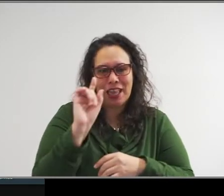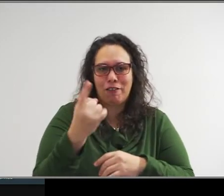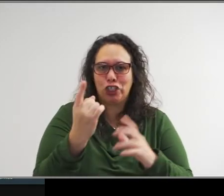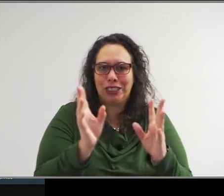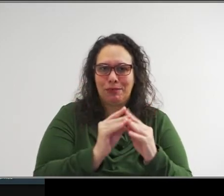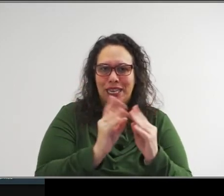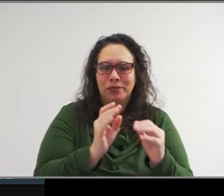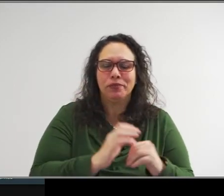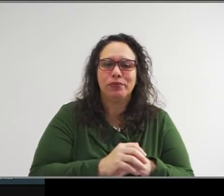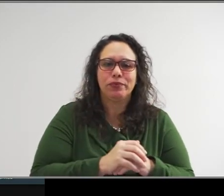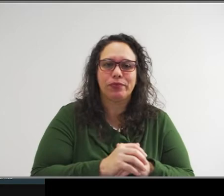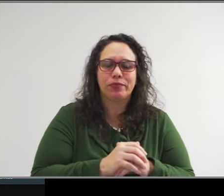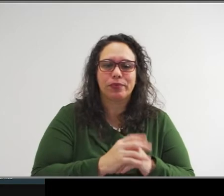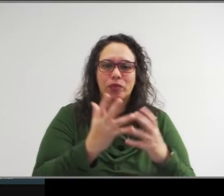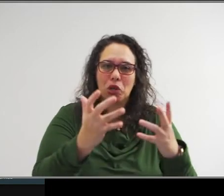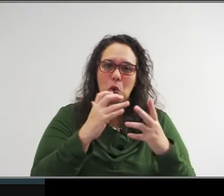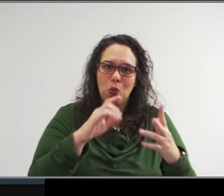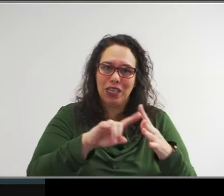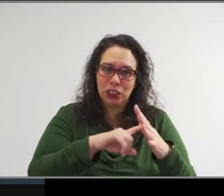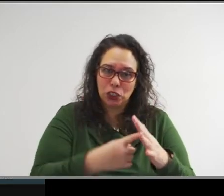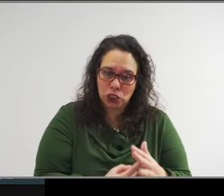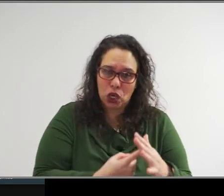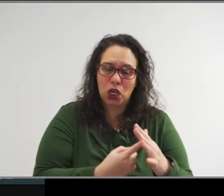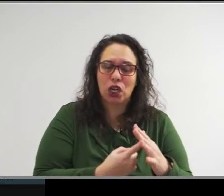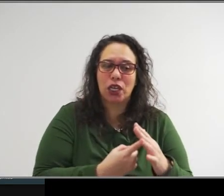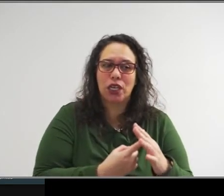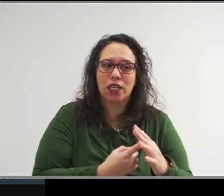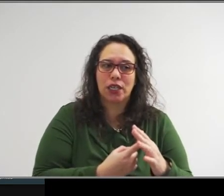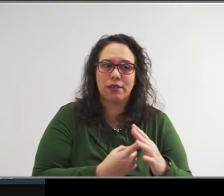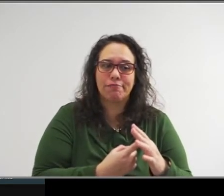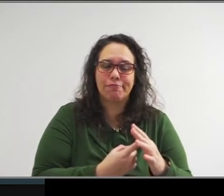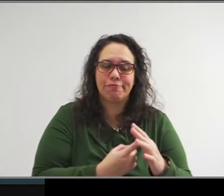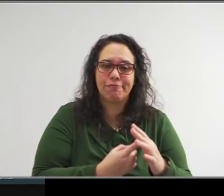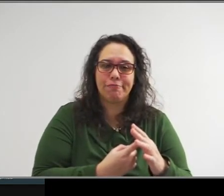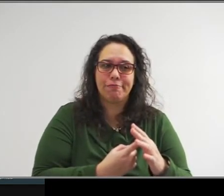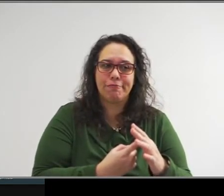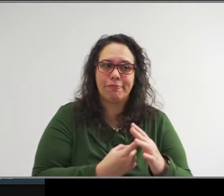I want to start off by even though we're almost two weeks in